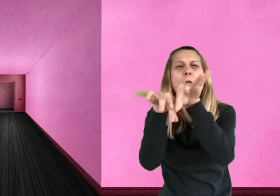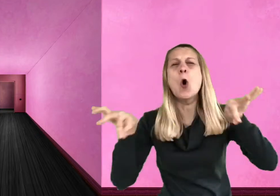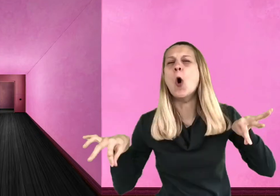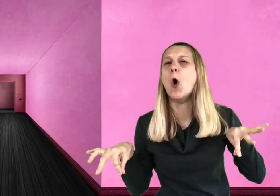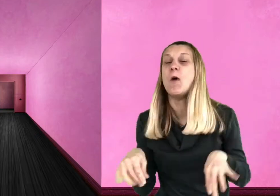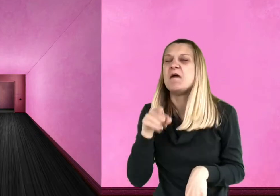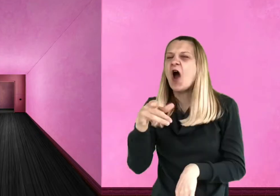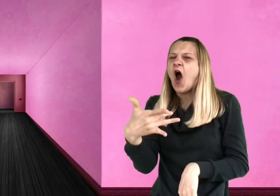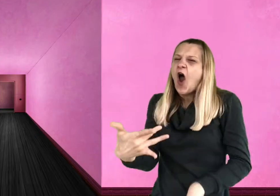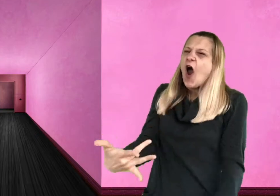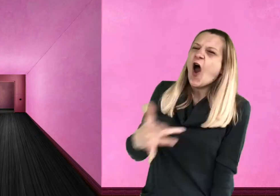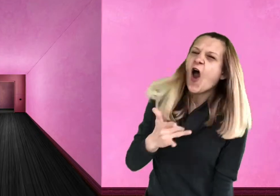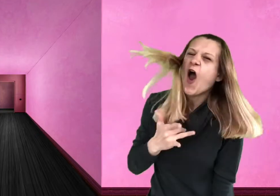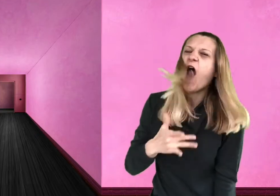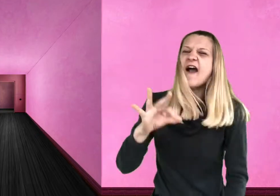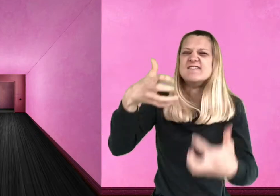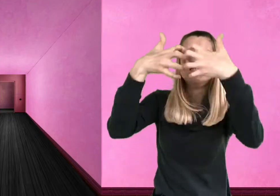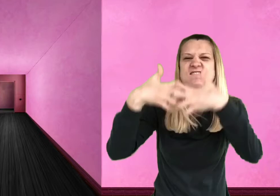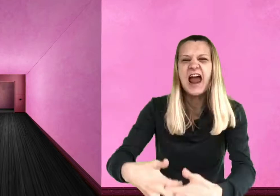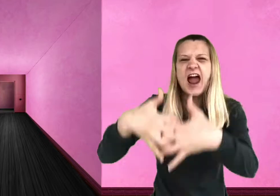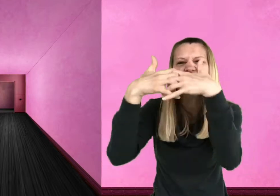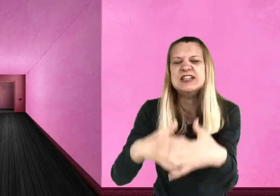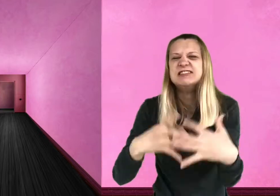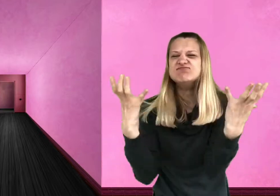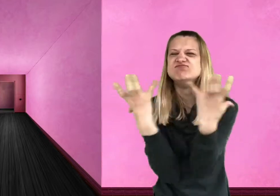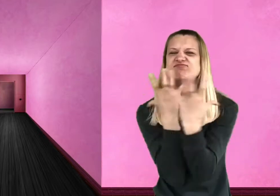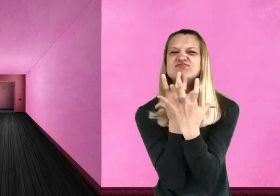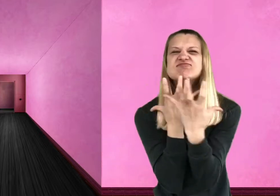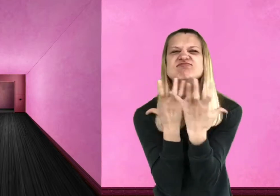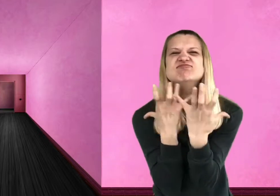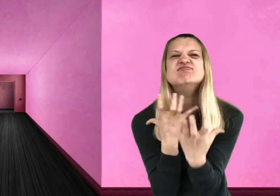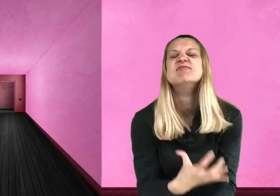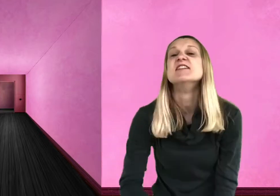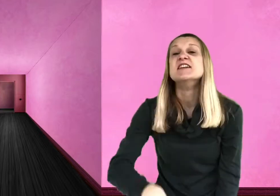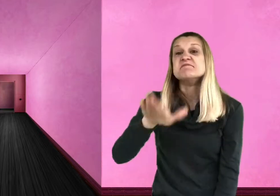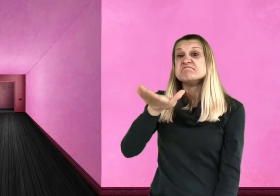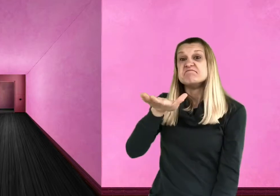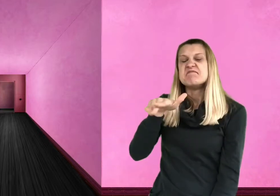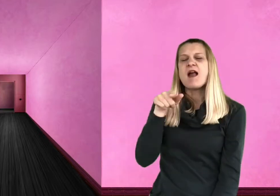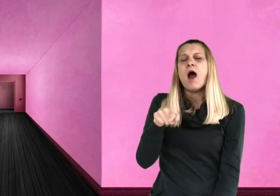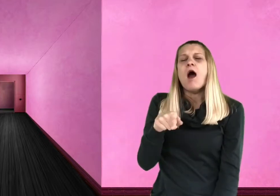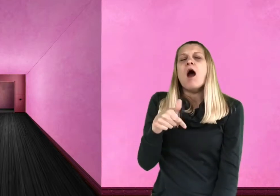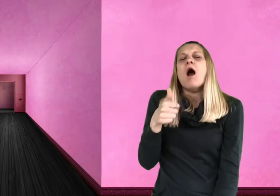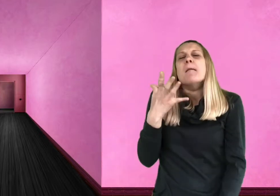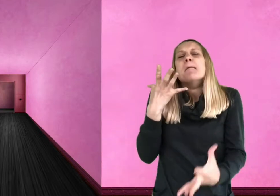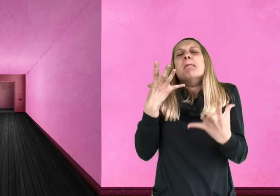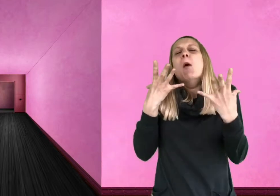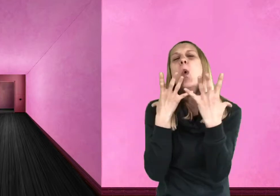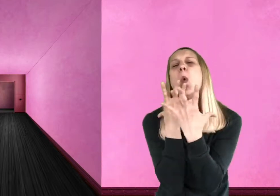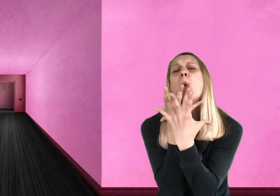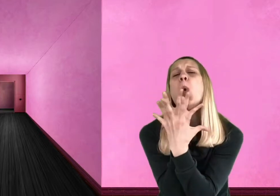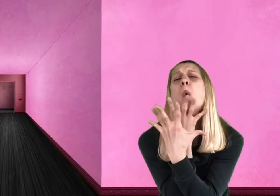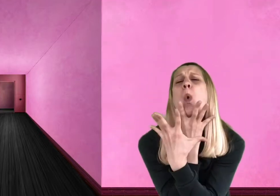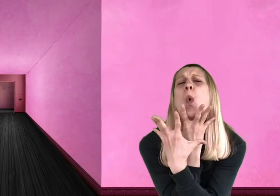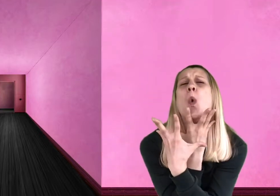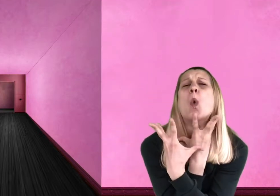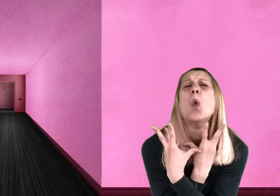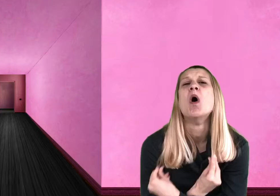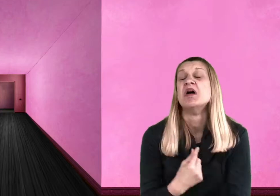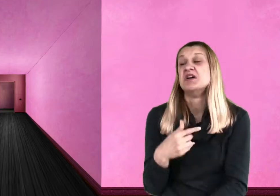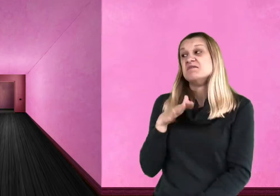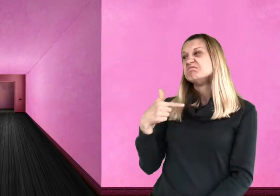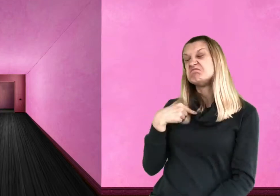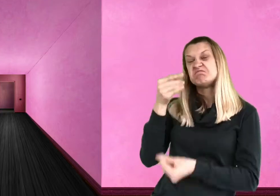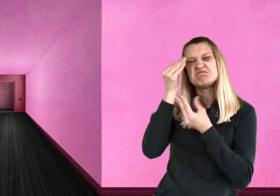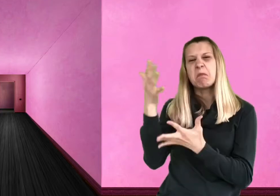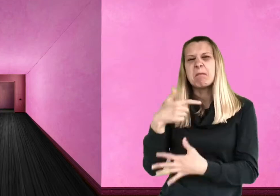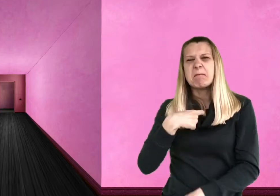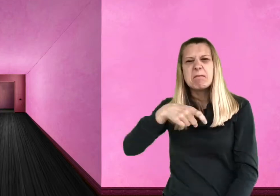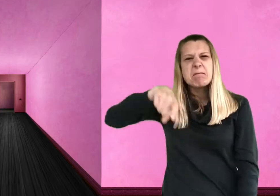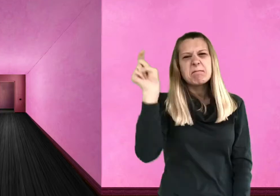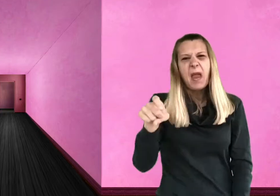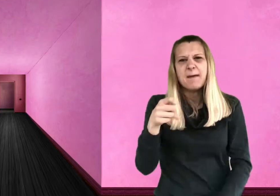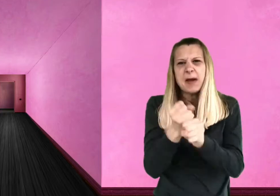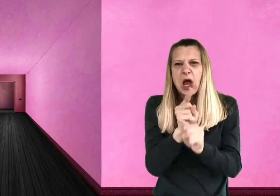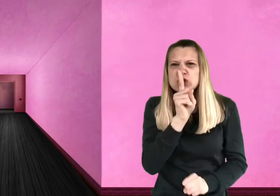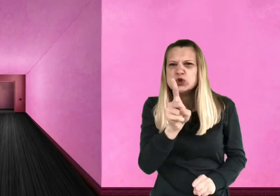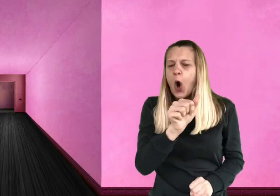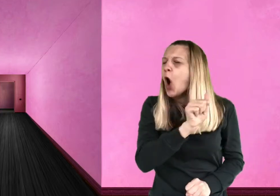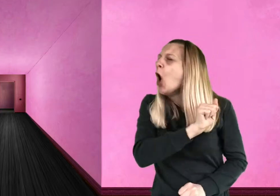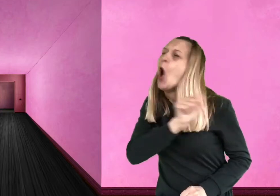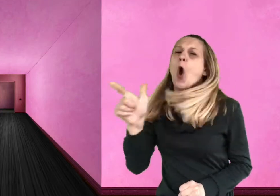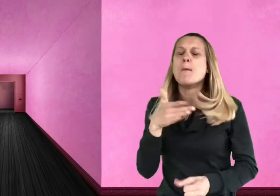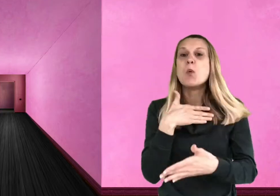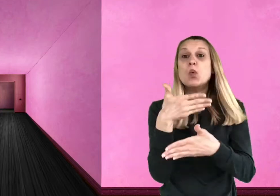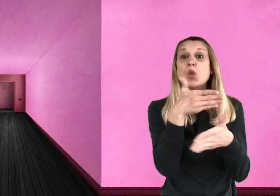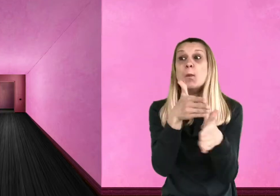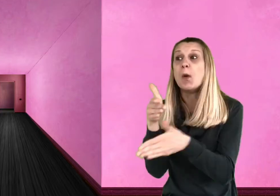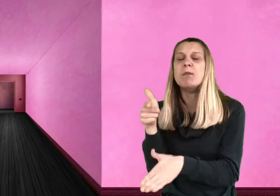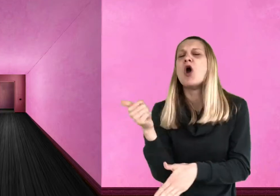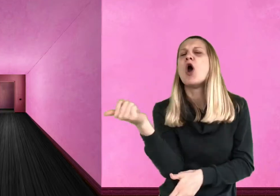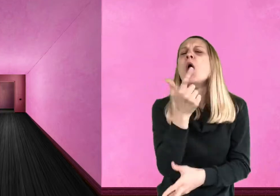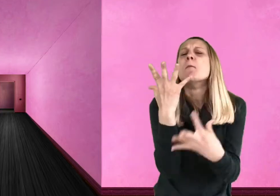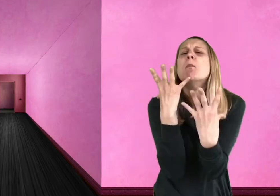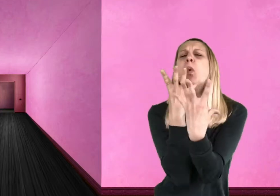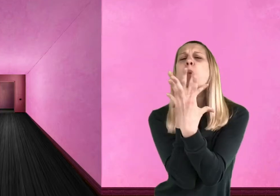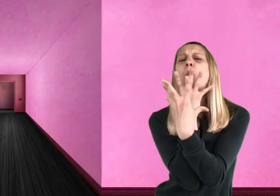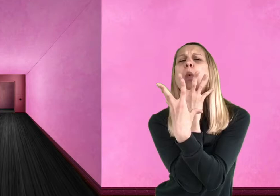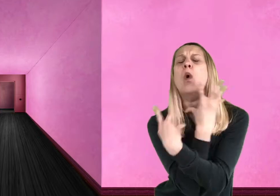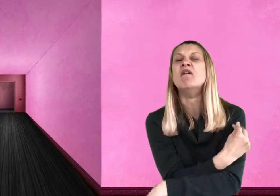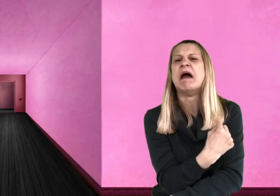heart of the whole business! And so beautiful! I insist upon my rooms being beautiful!